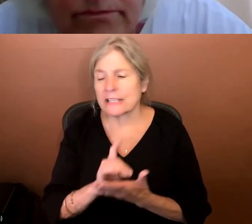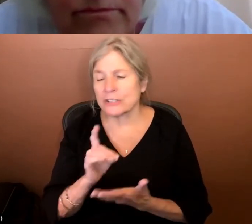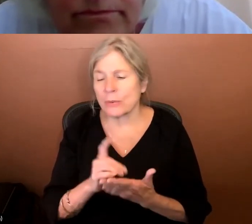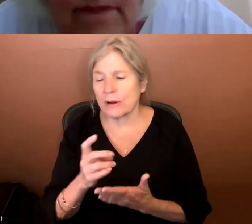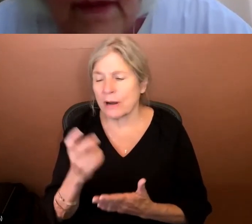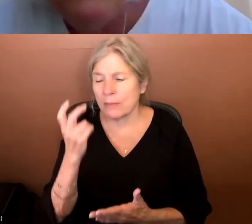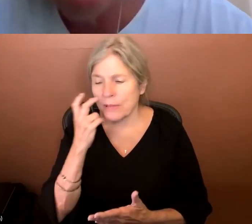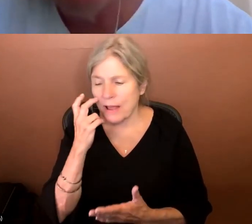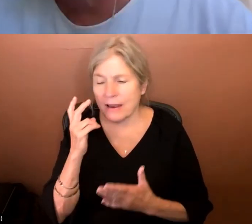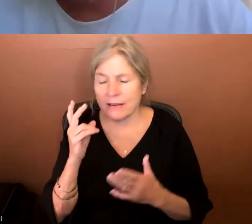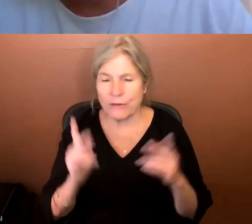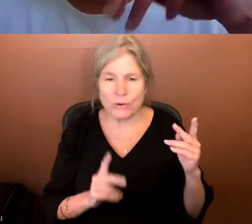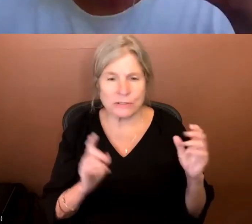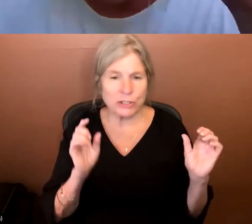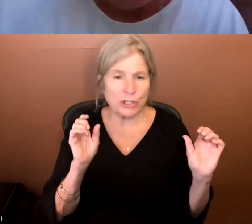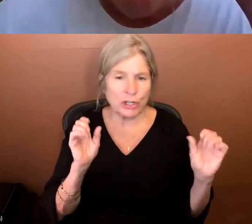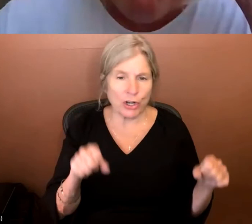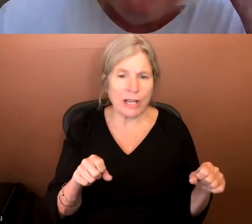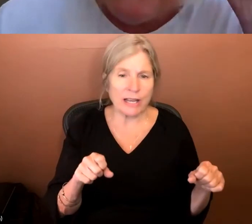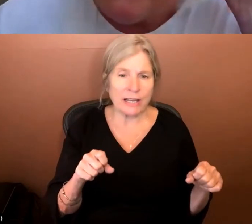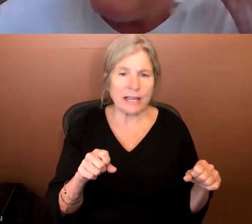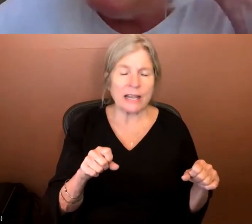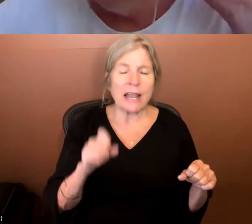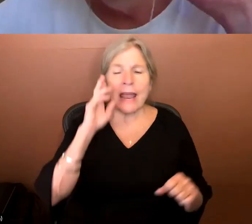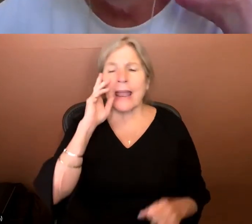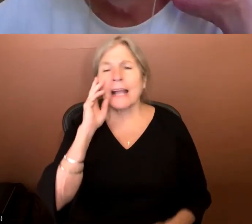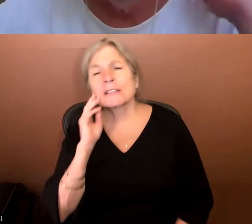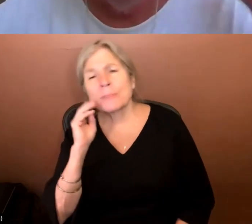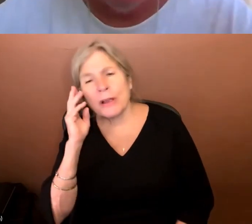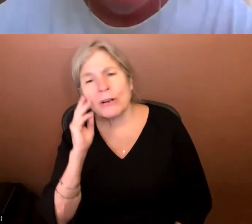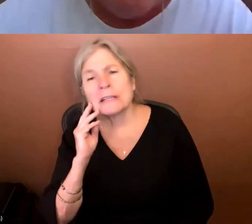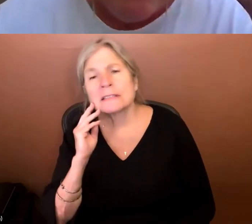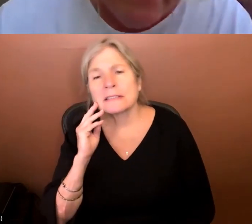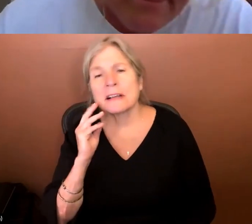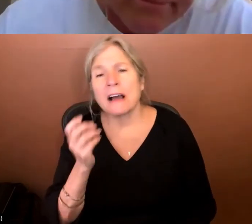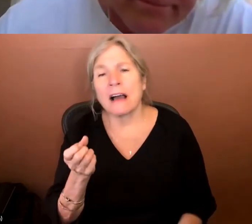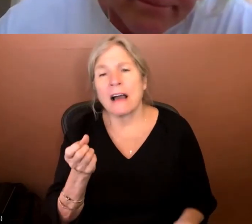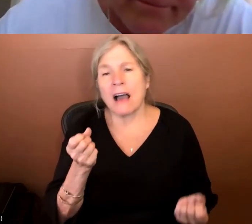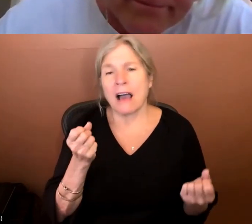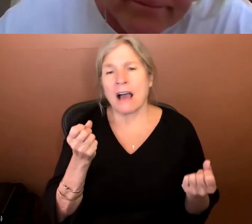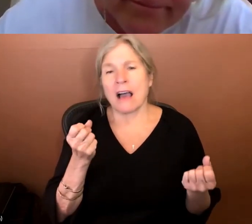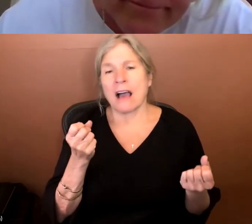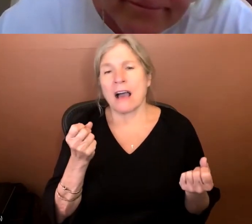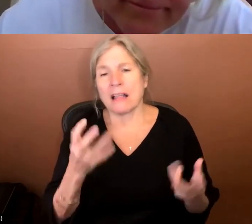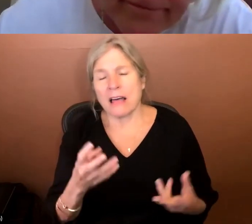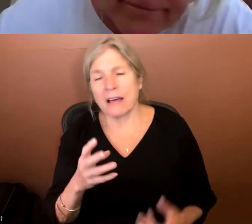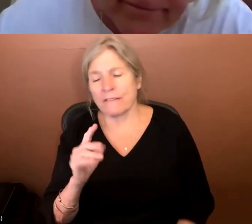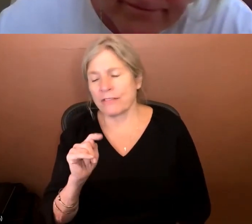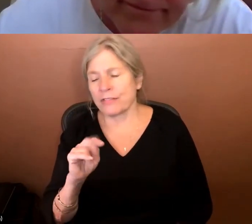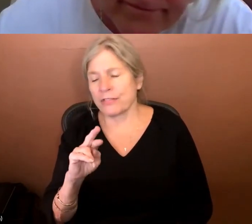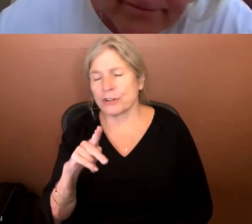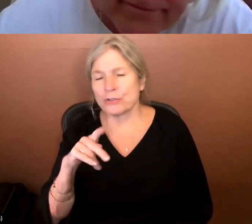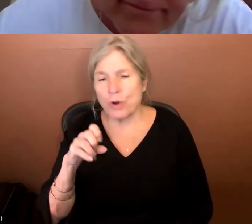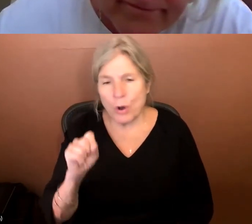could experience a lot of the tropes and the symbols that exist